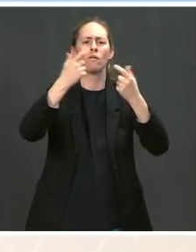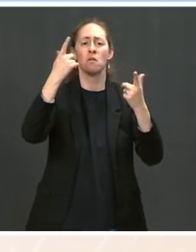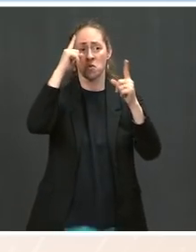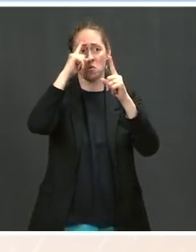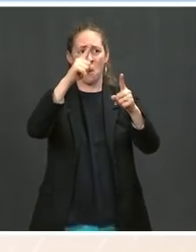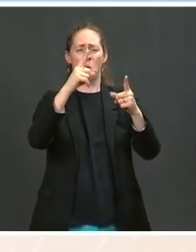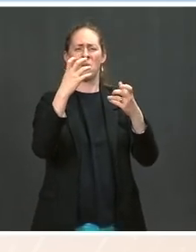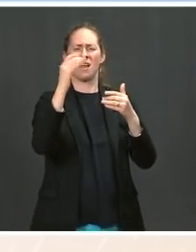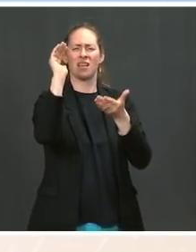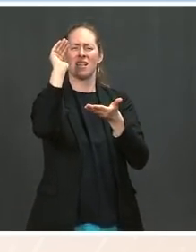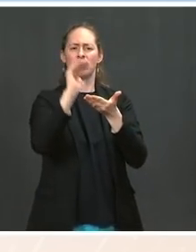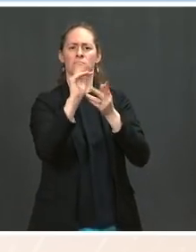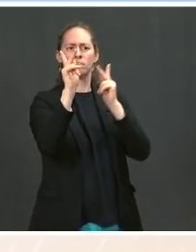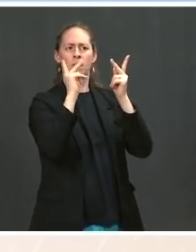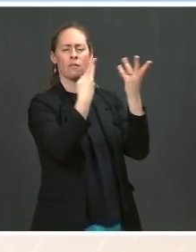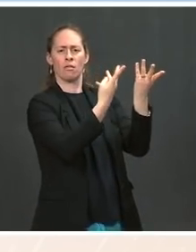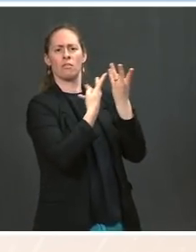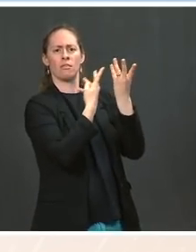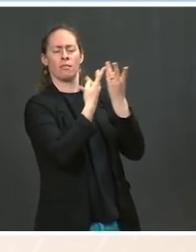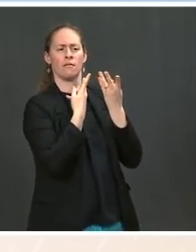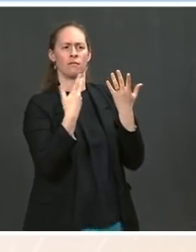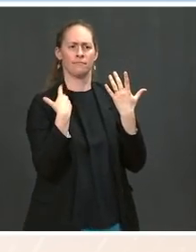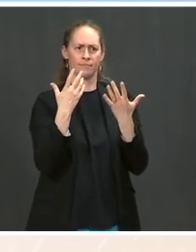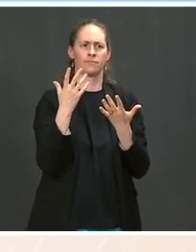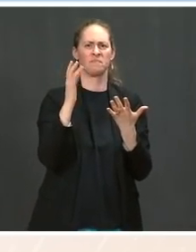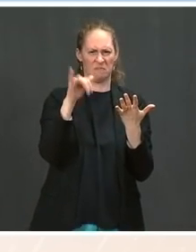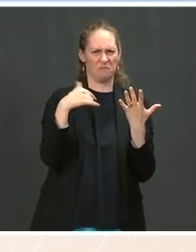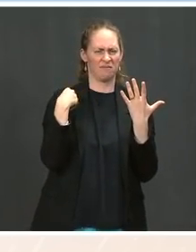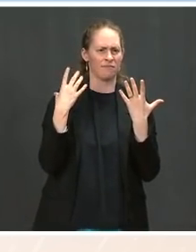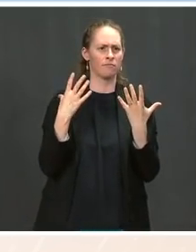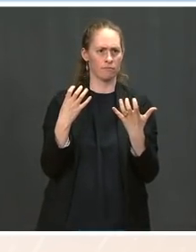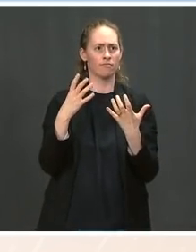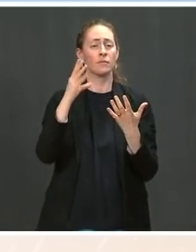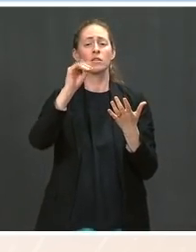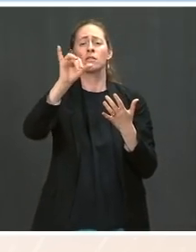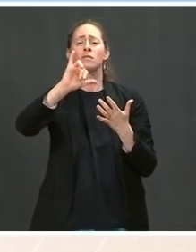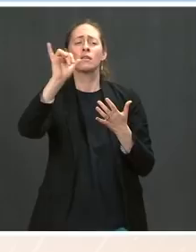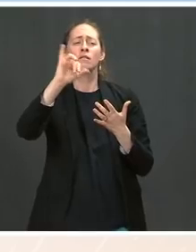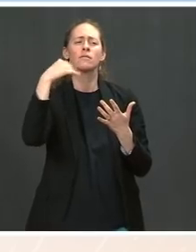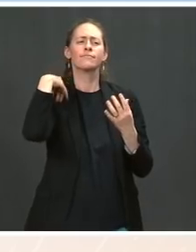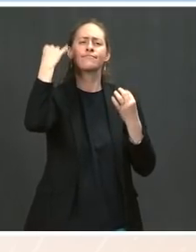So, in terms of the sequencing, part of the sequencing is internal discussions with experts --